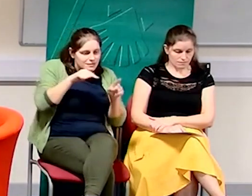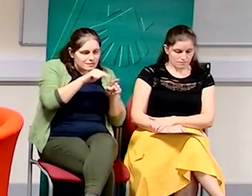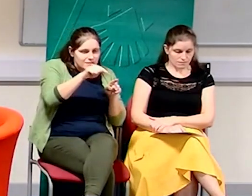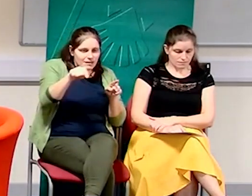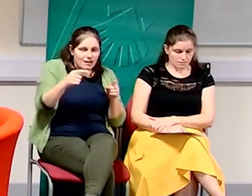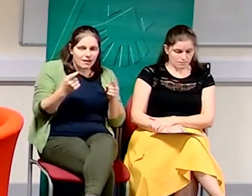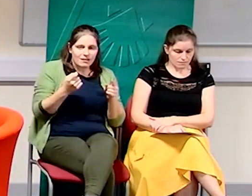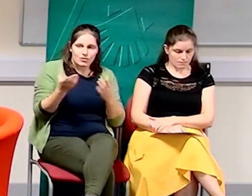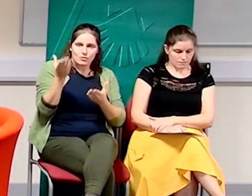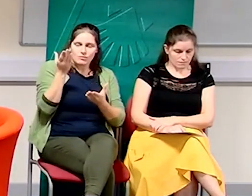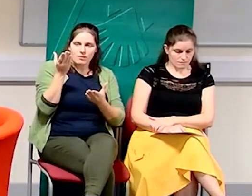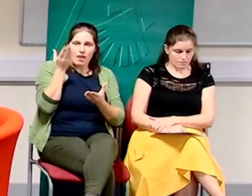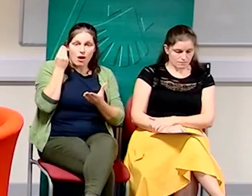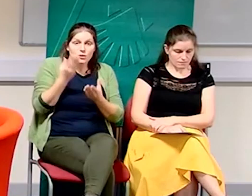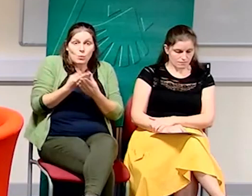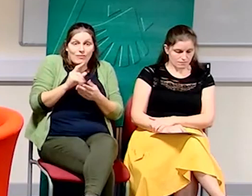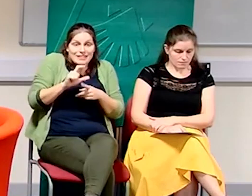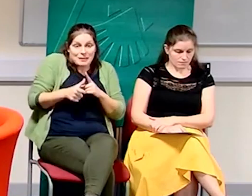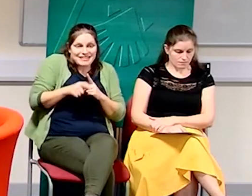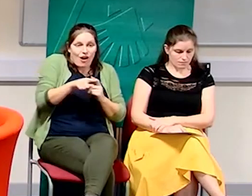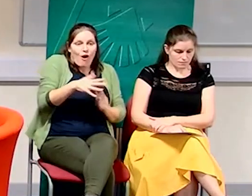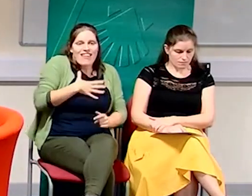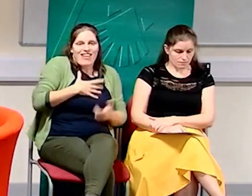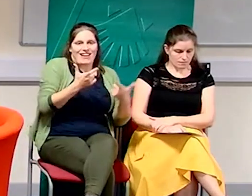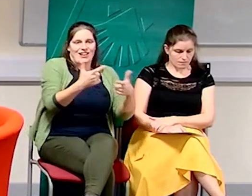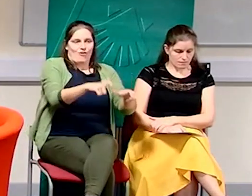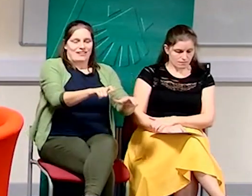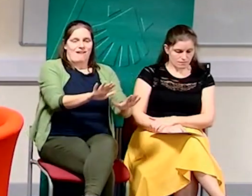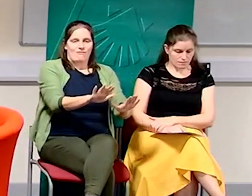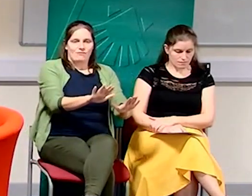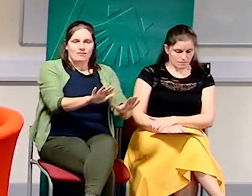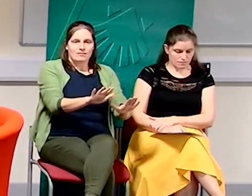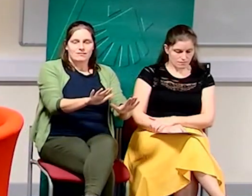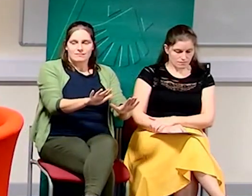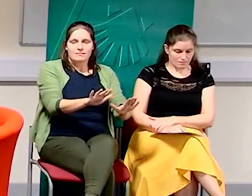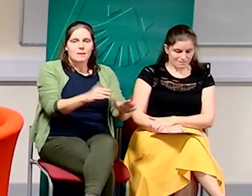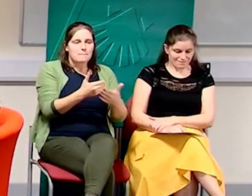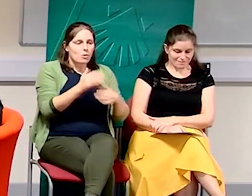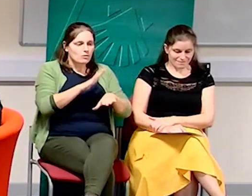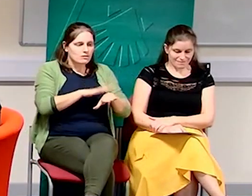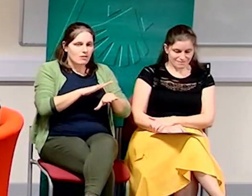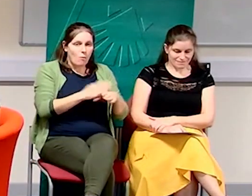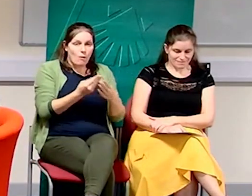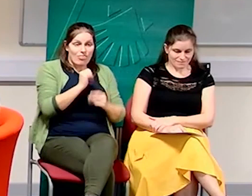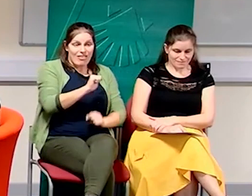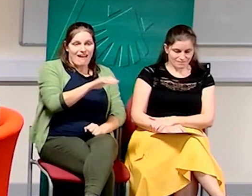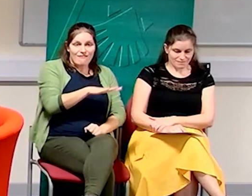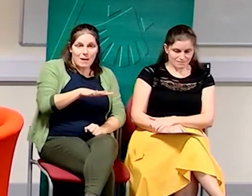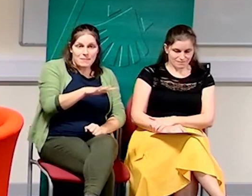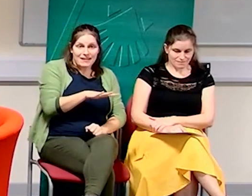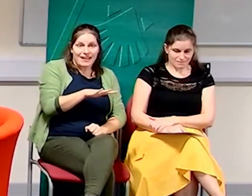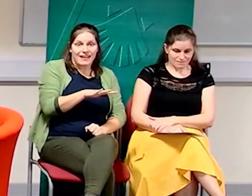Learners with disabilities enjoying being at home um having more time with we their carers their um